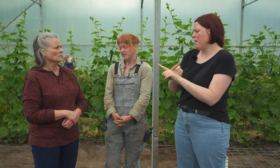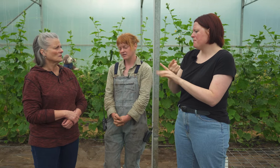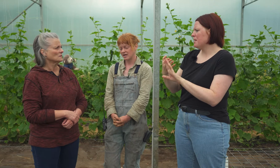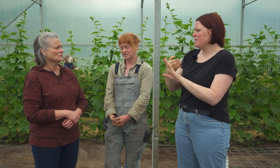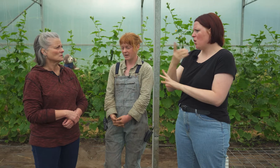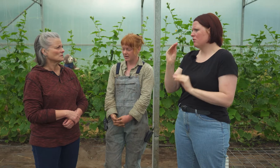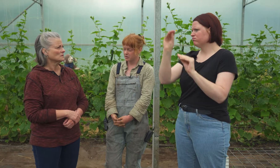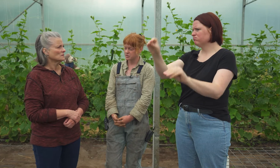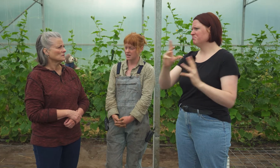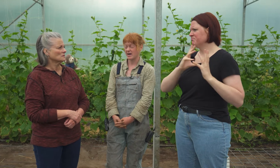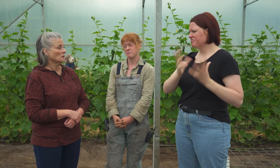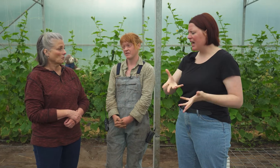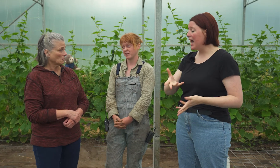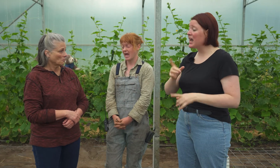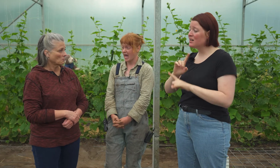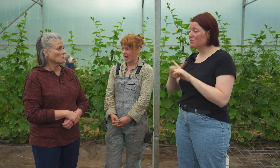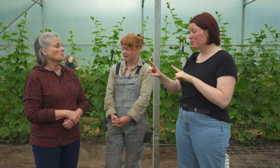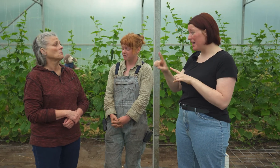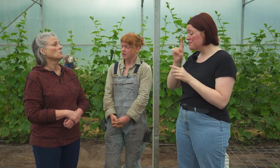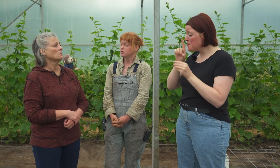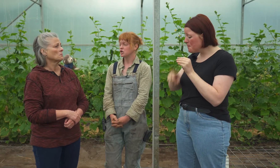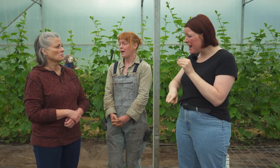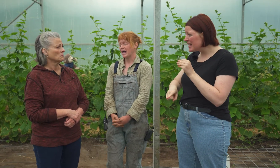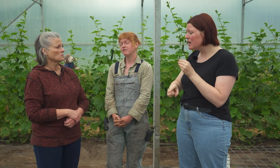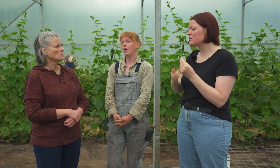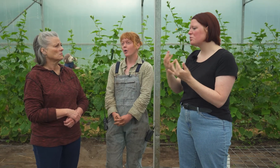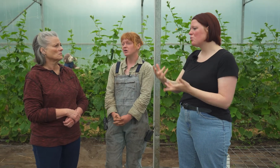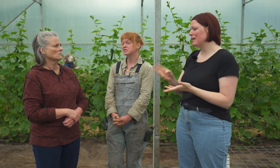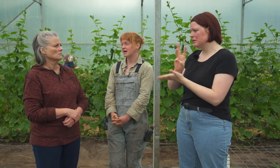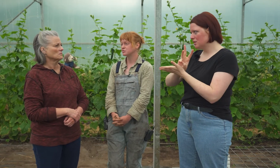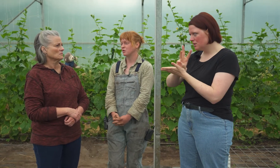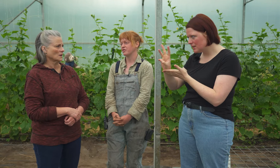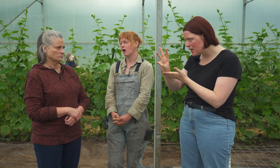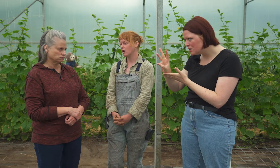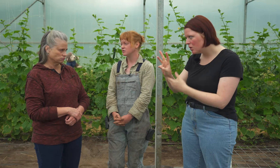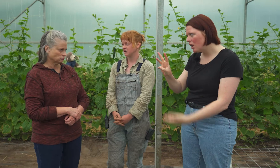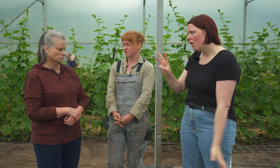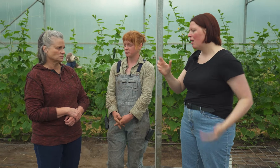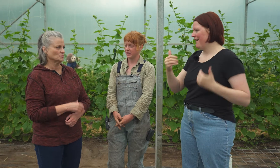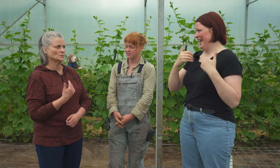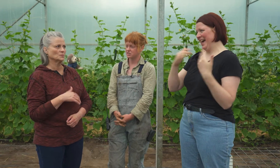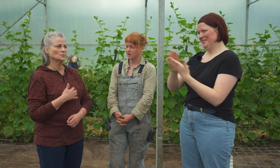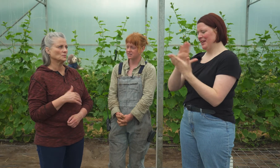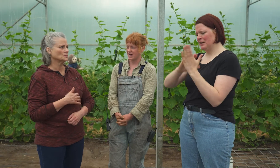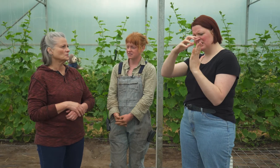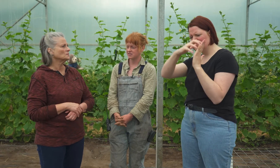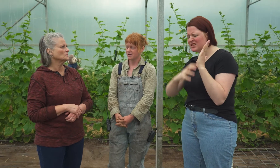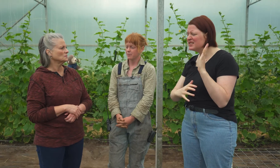Things like tomatoes take like a month and a half. So I have a whole schedule with all different plant start dates